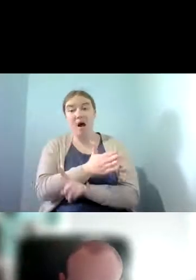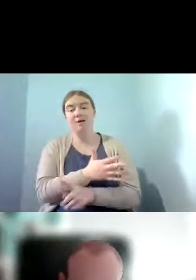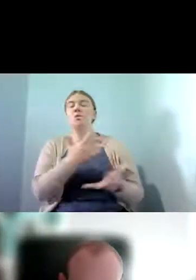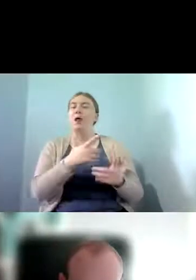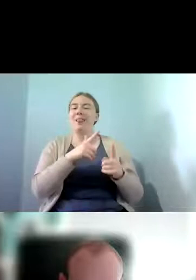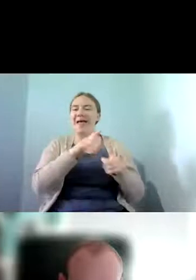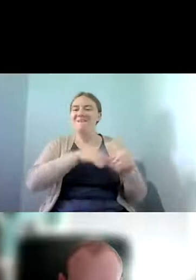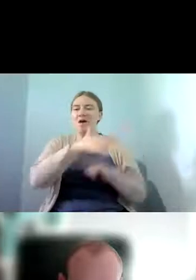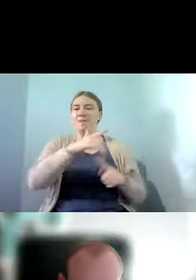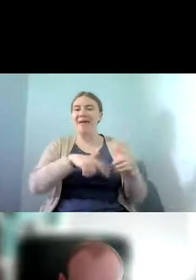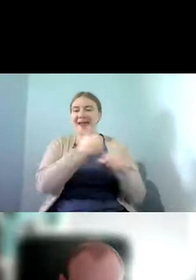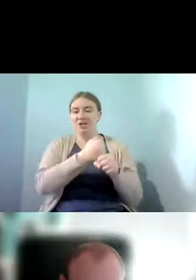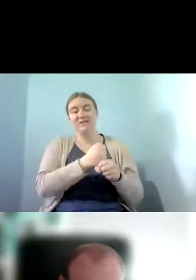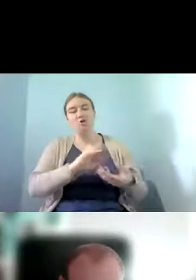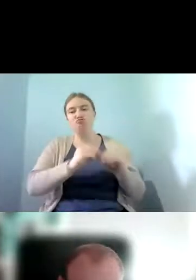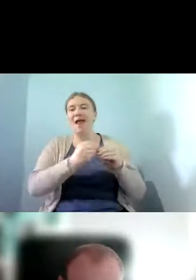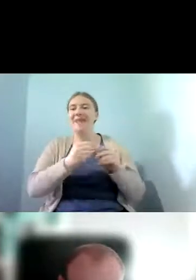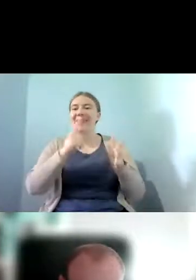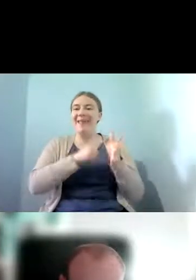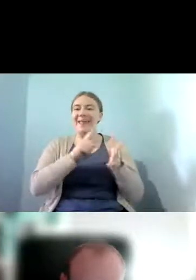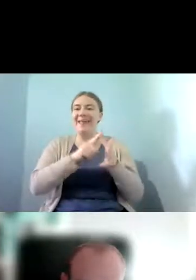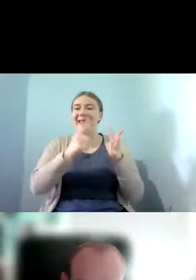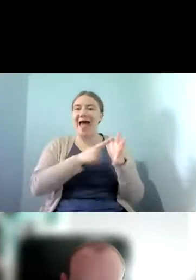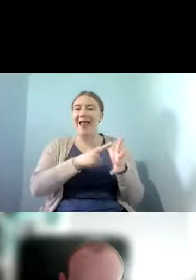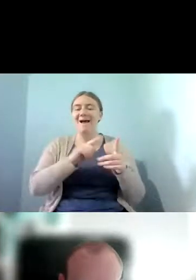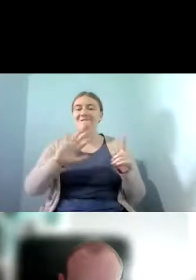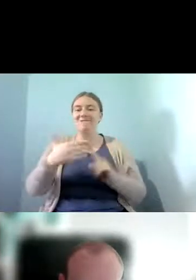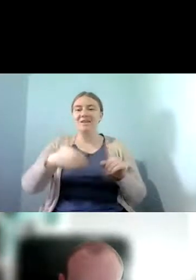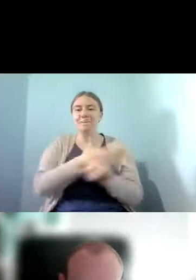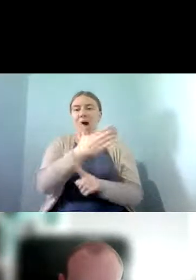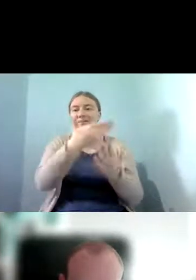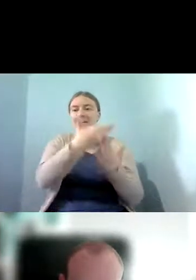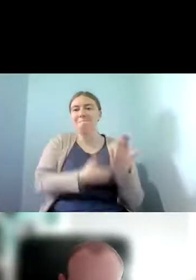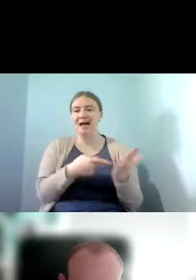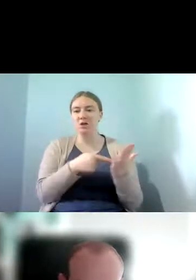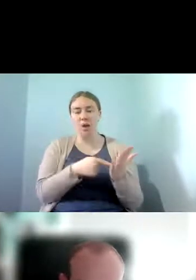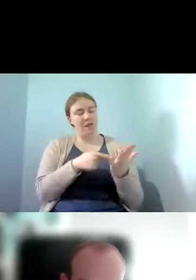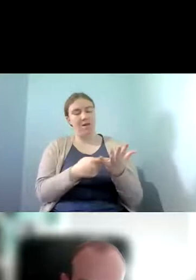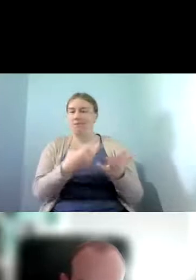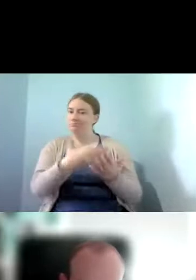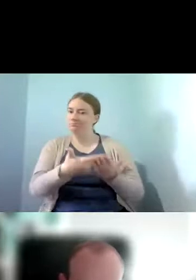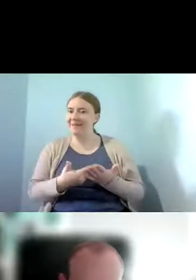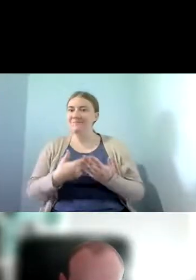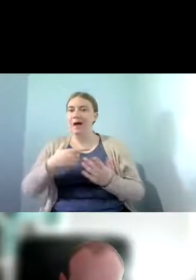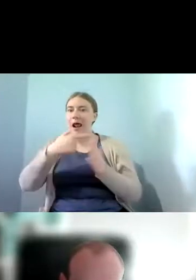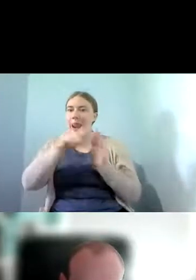the ea fish pass manual this provides detailed information on the legislation selection and approval of fish passes in england and wales